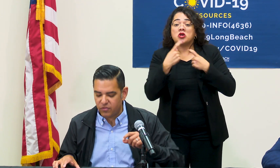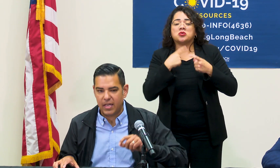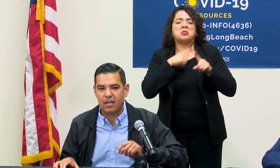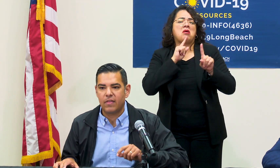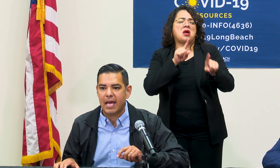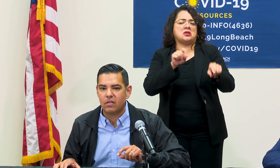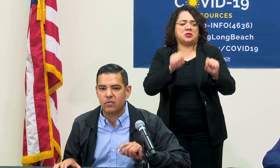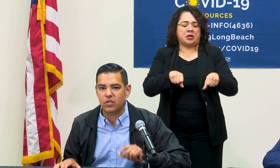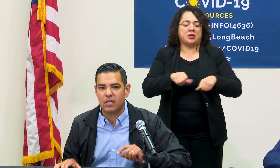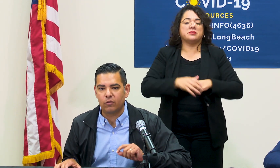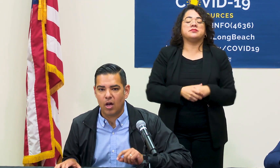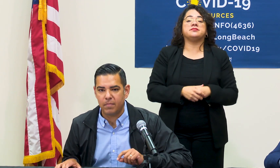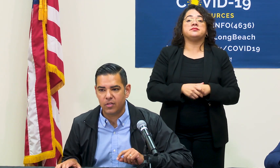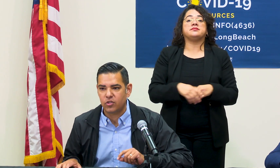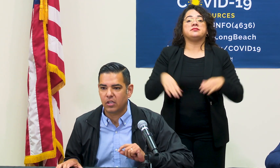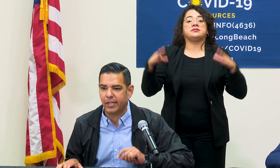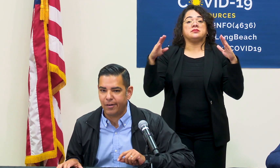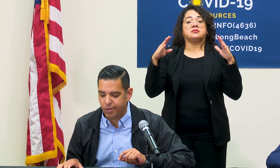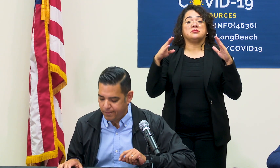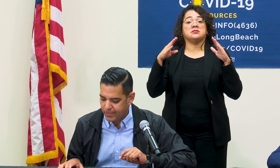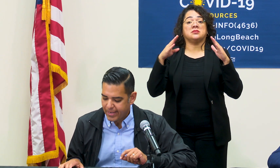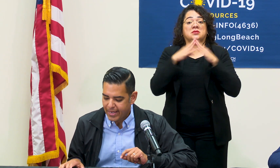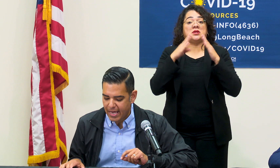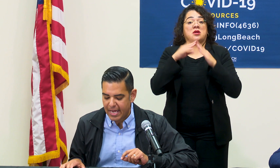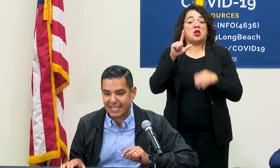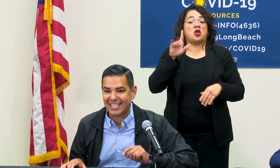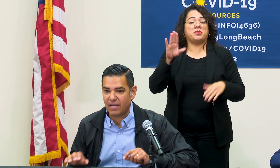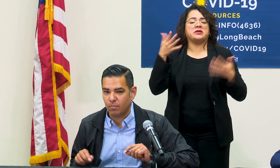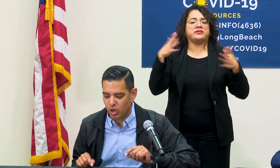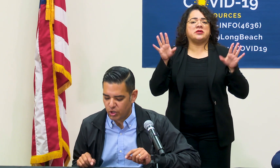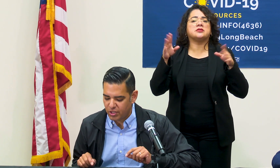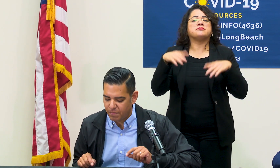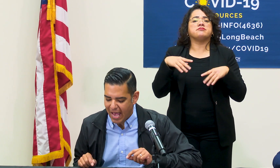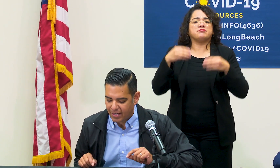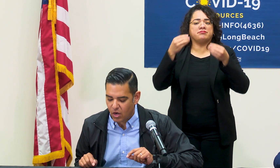saying that the City of Long Beach declared a state of emergency back on